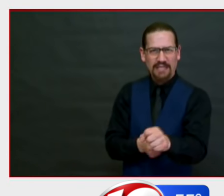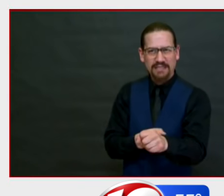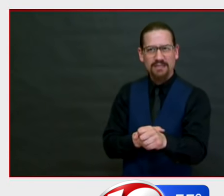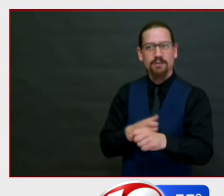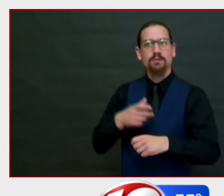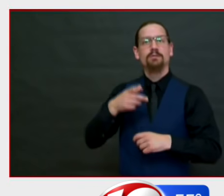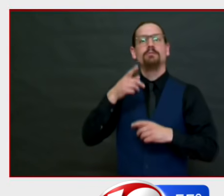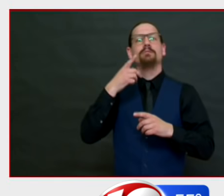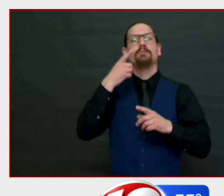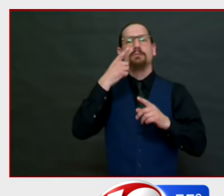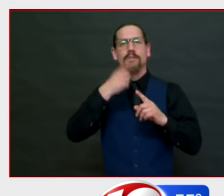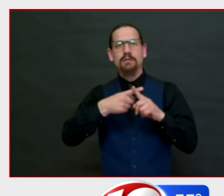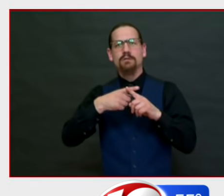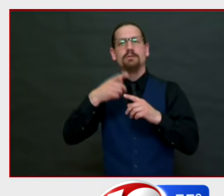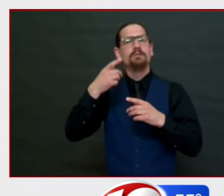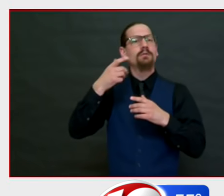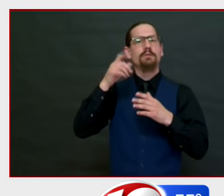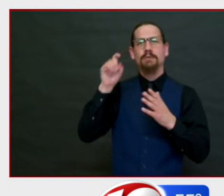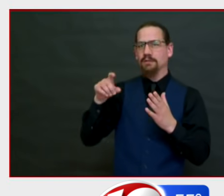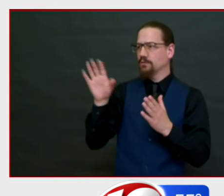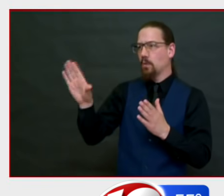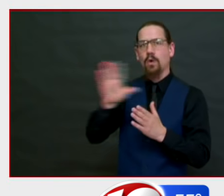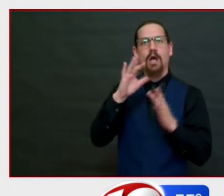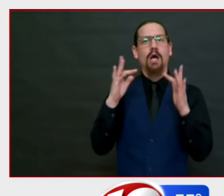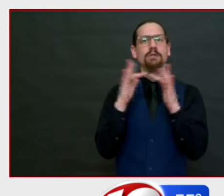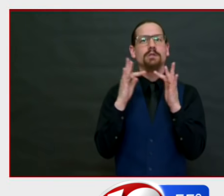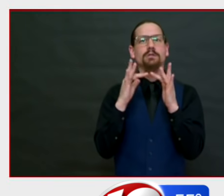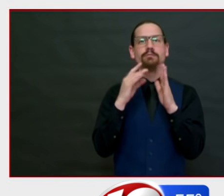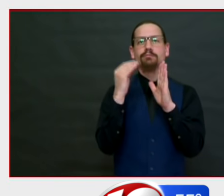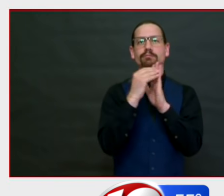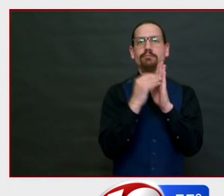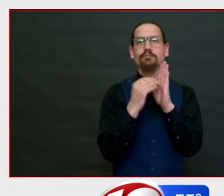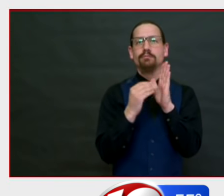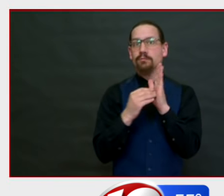TEAM WILL ALSO DO RAPID TESTING OF ALL OF THE CONTACTS